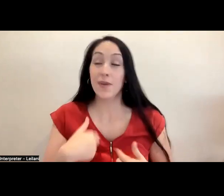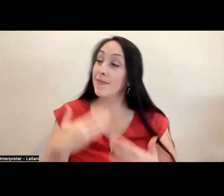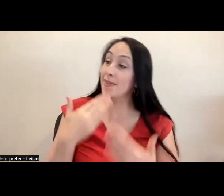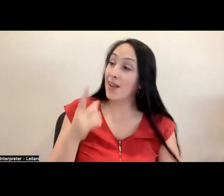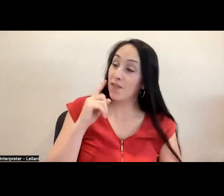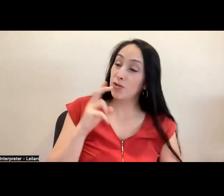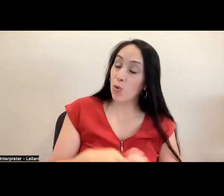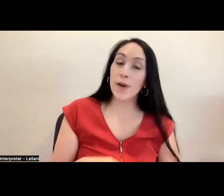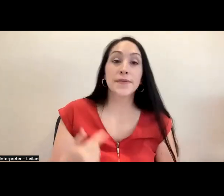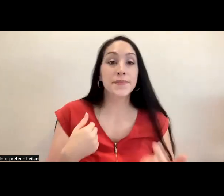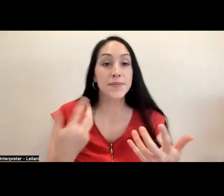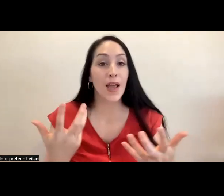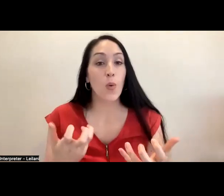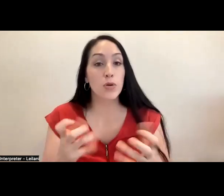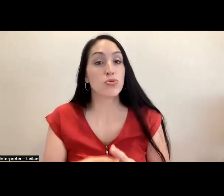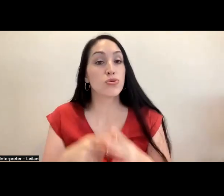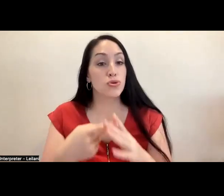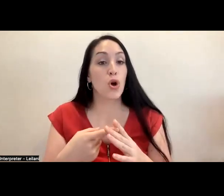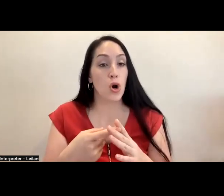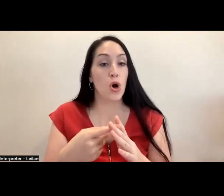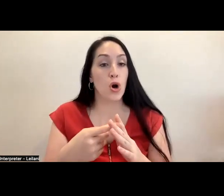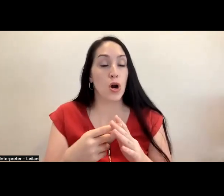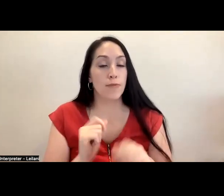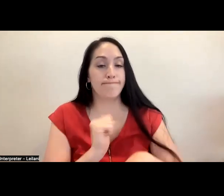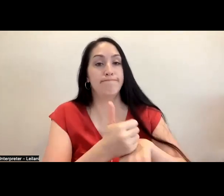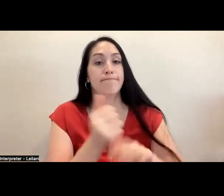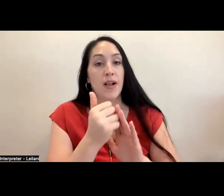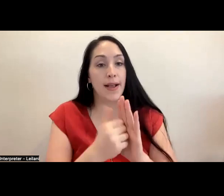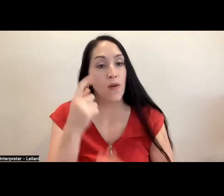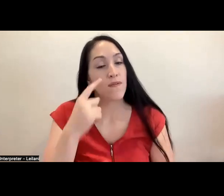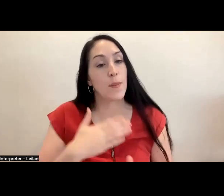daughter, so how much do I need, and what kind of information do I need to start an